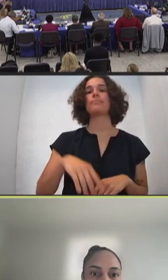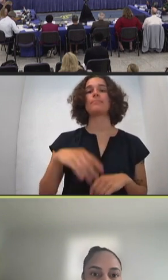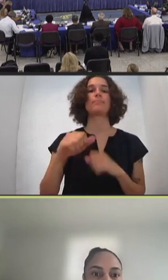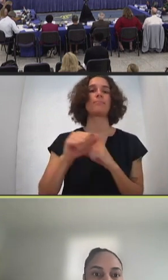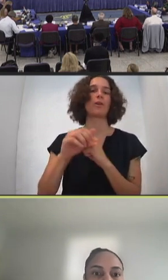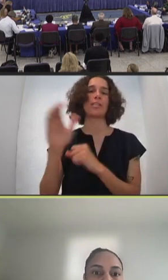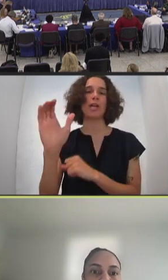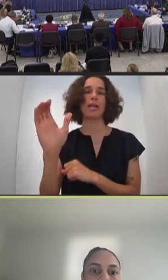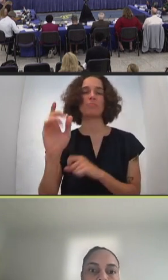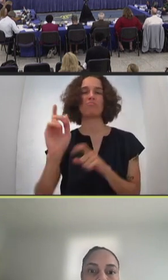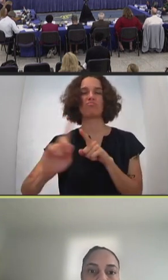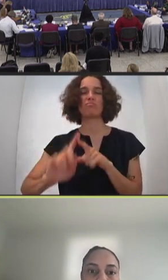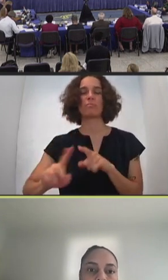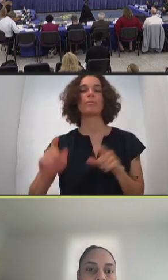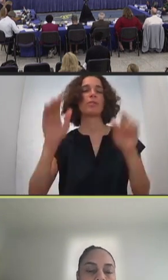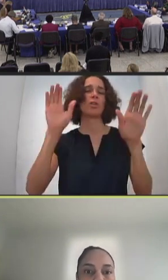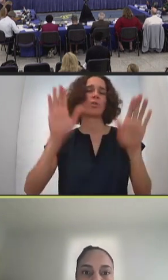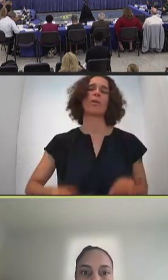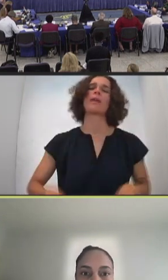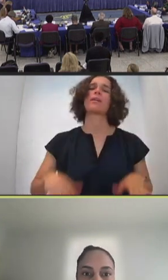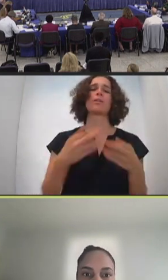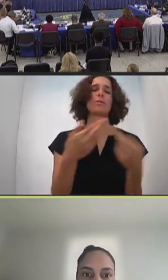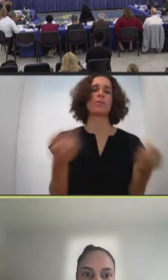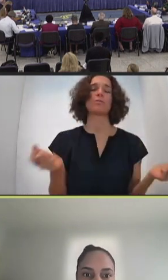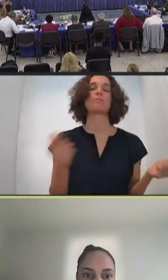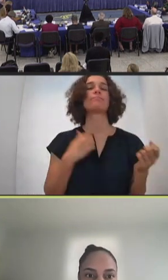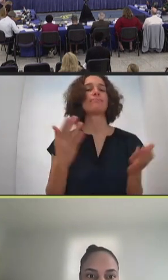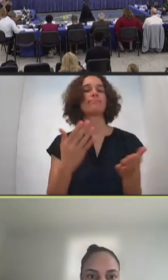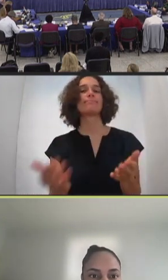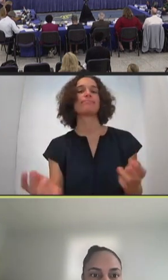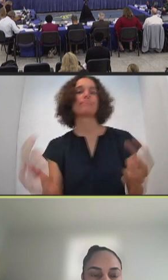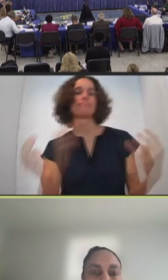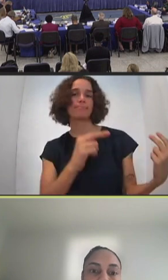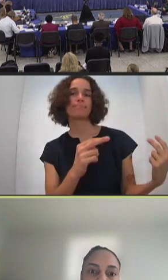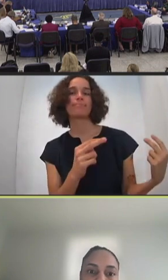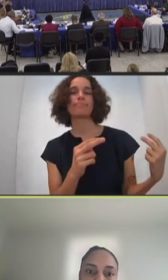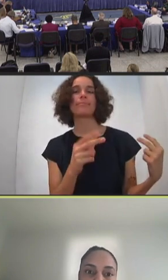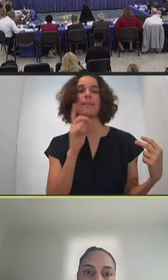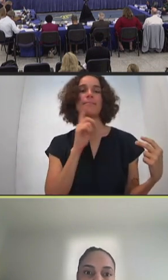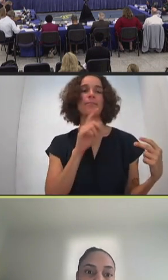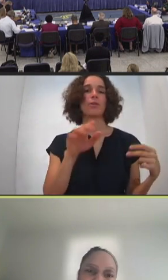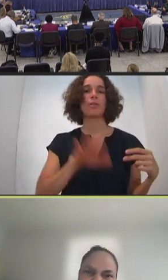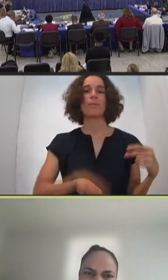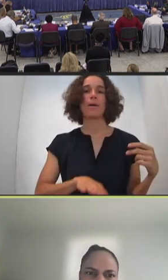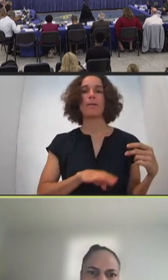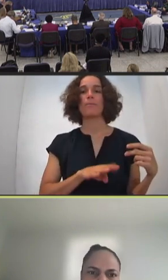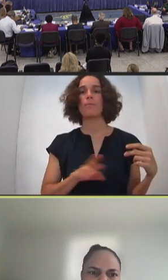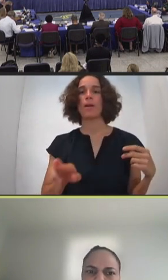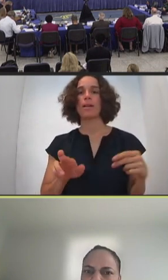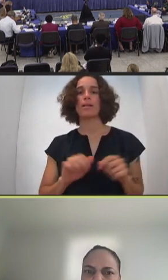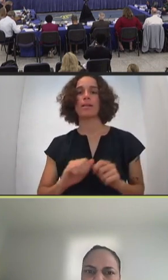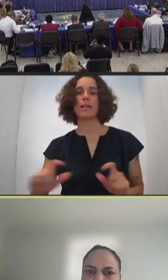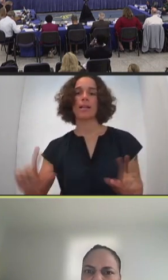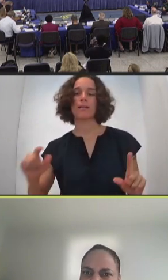you to take a look at on that -- on the sort of bottom right of that slide. I can make sure to